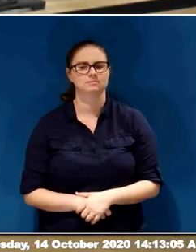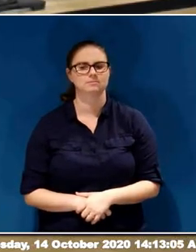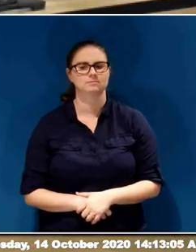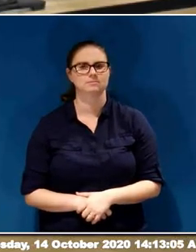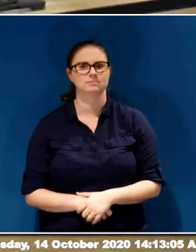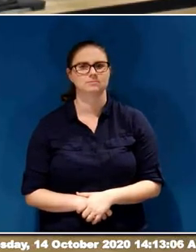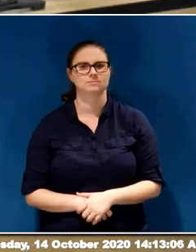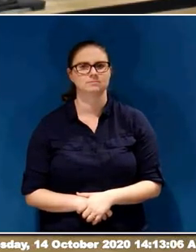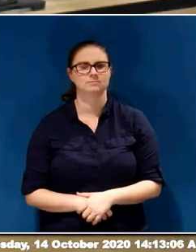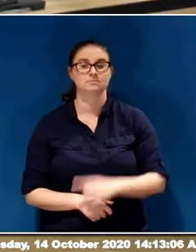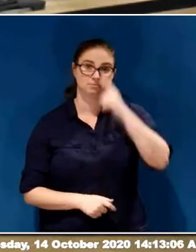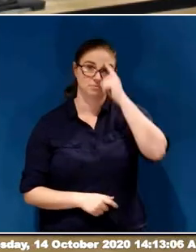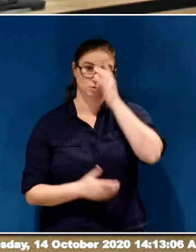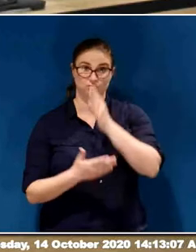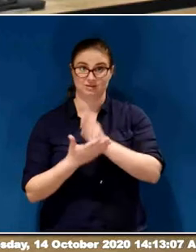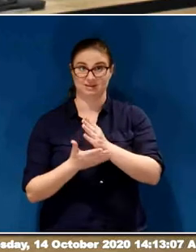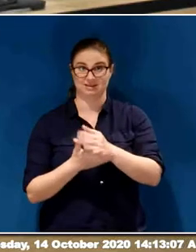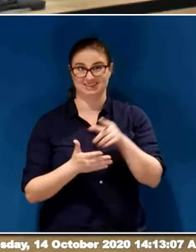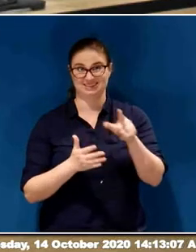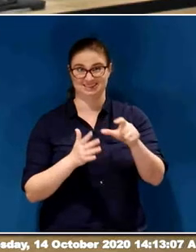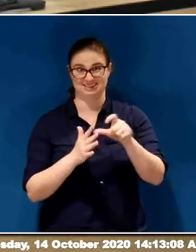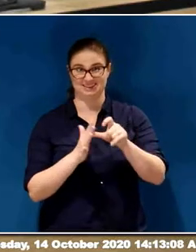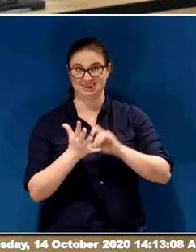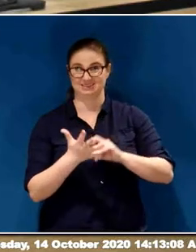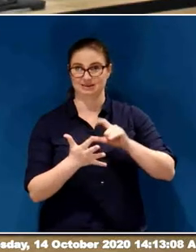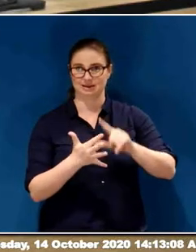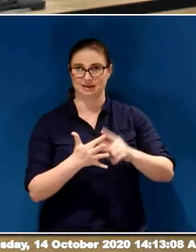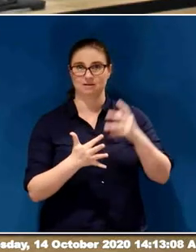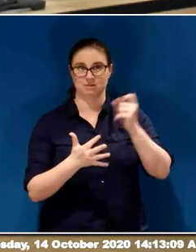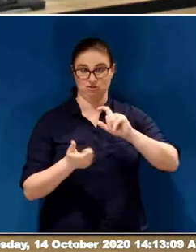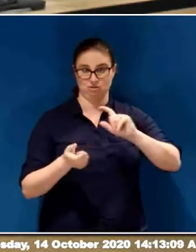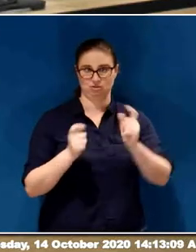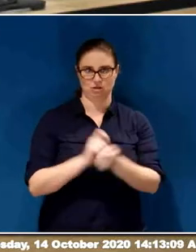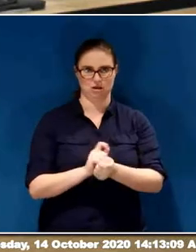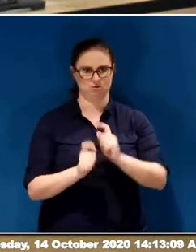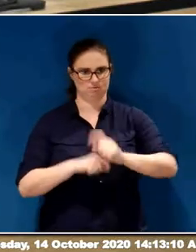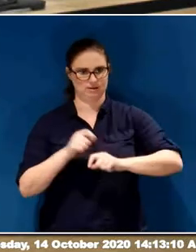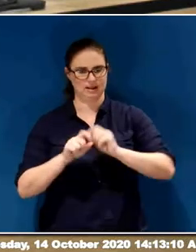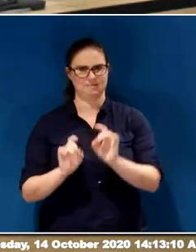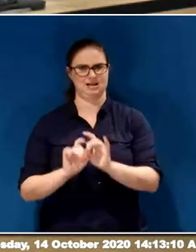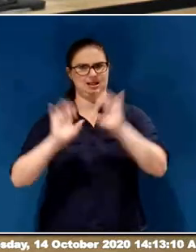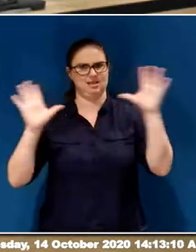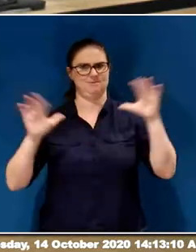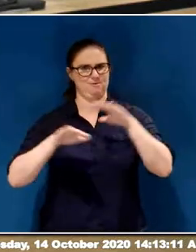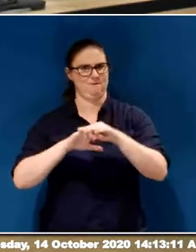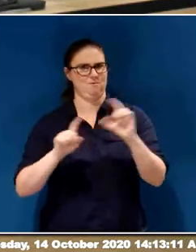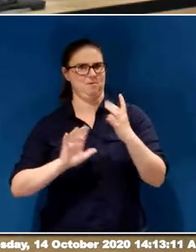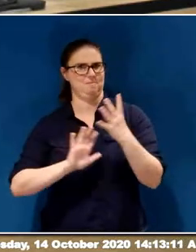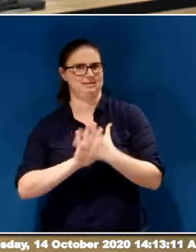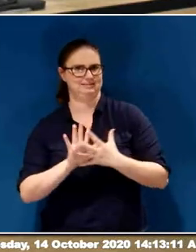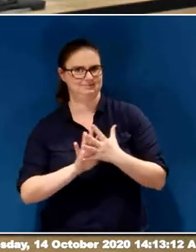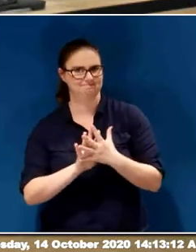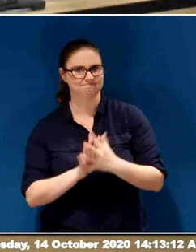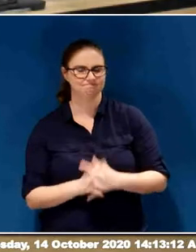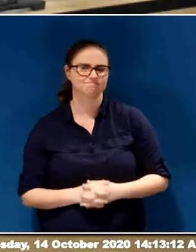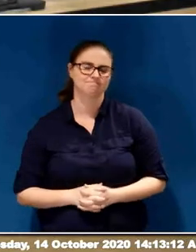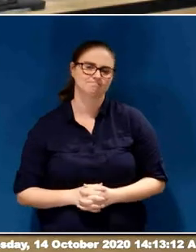regarding the selection of adjustments. There needs to be a process by which schools document the basis of their